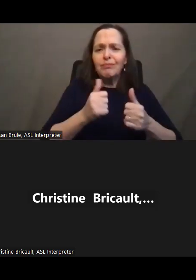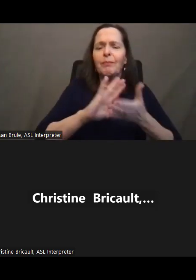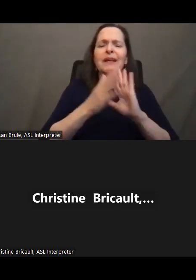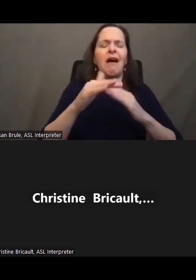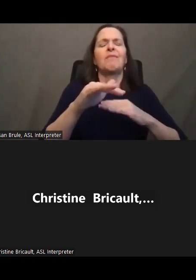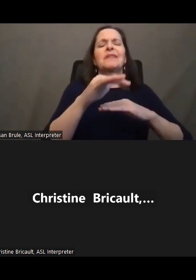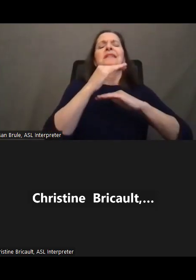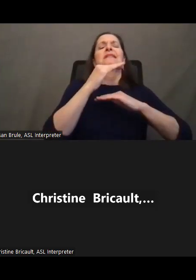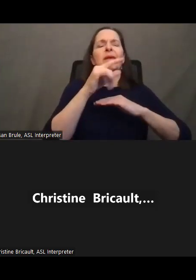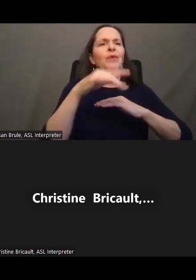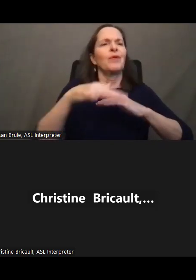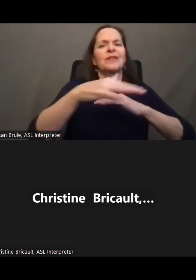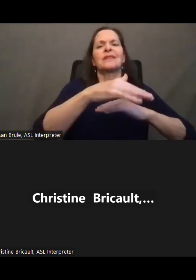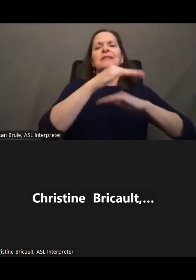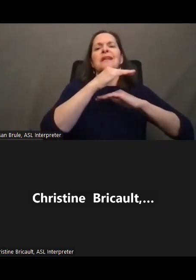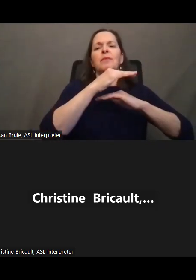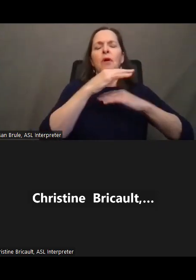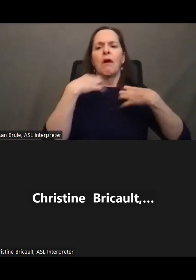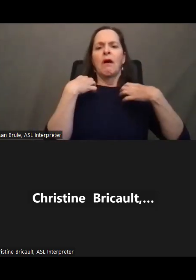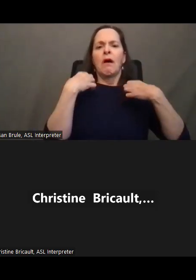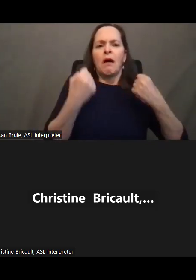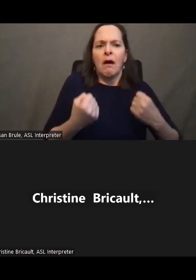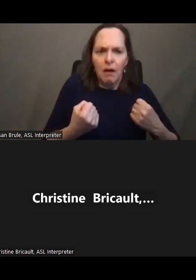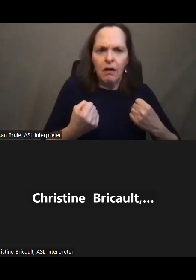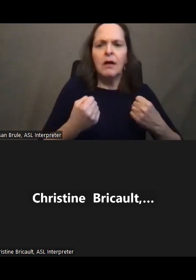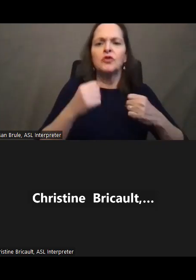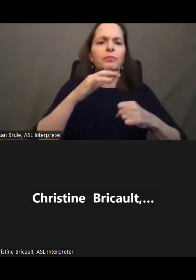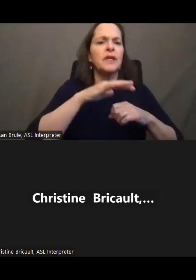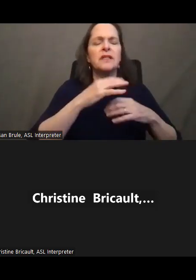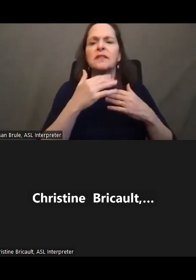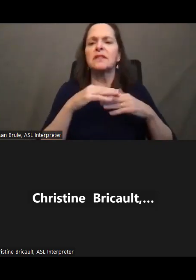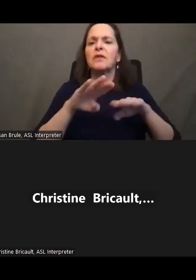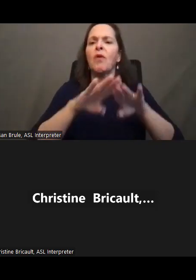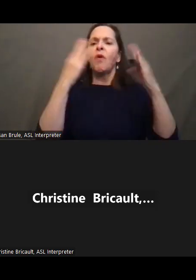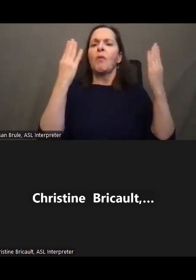on the basis of disability based on that past history of cancer.